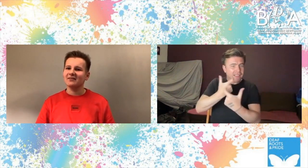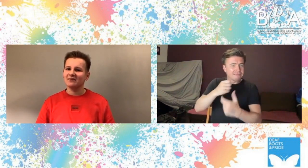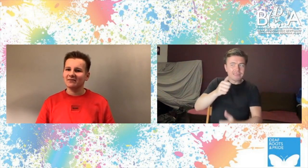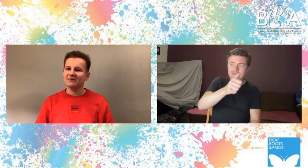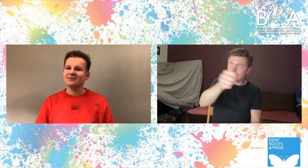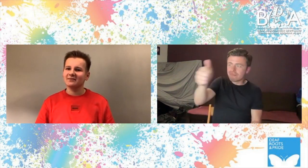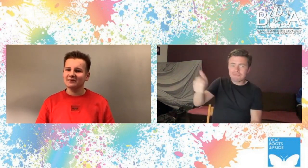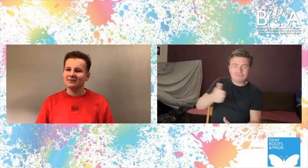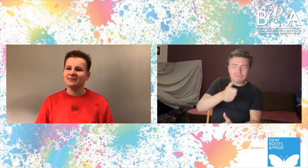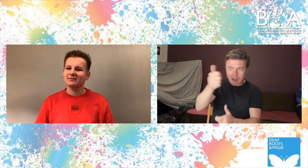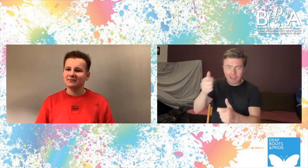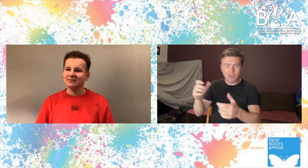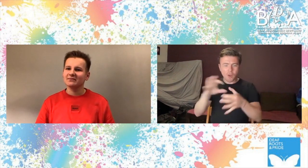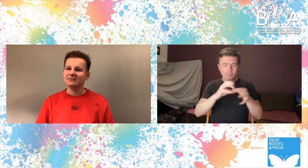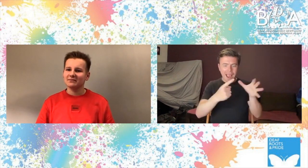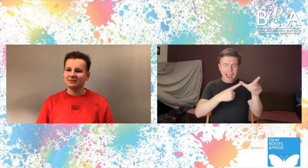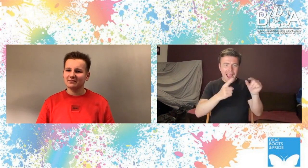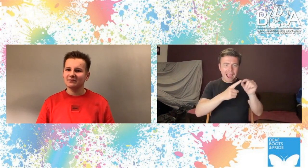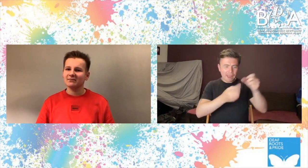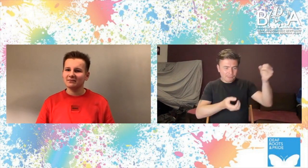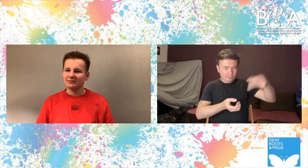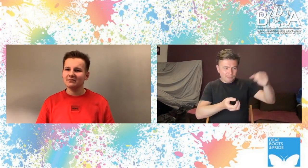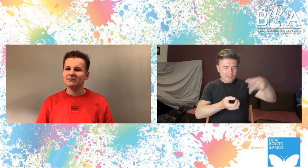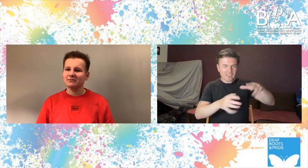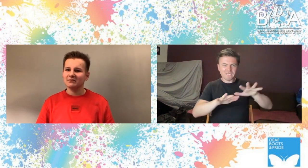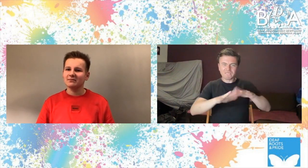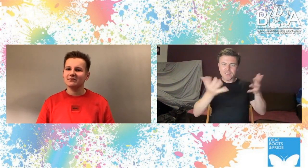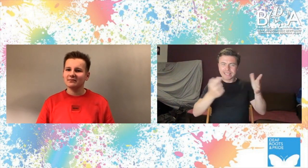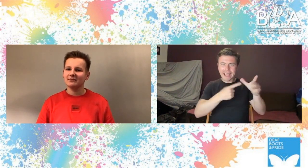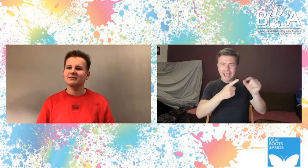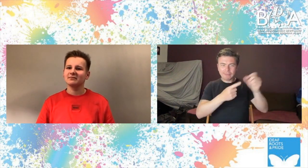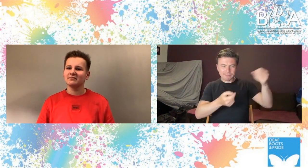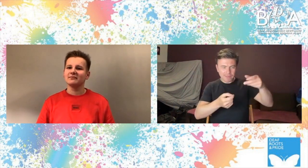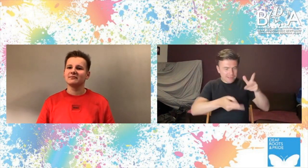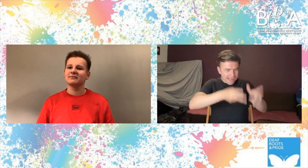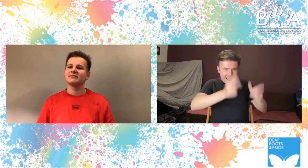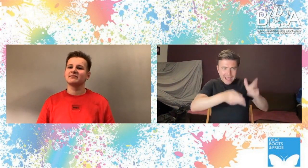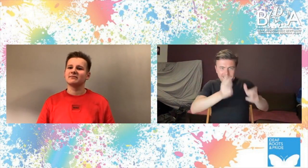friends, have a laugh, make films, get an app, there are lots of free apps